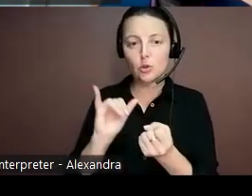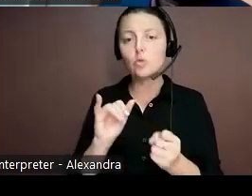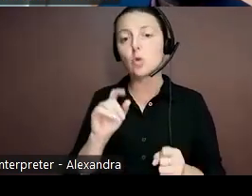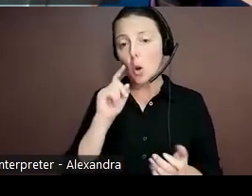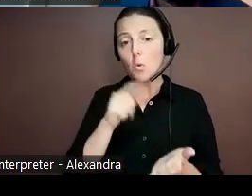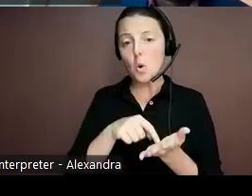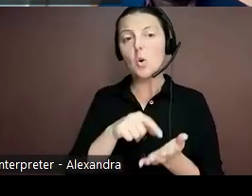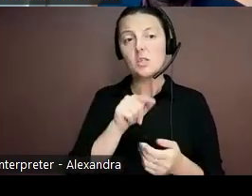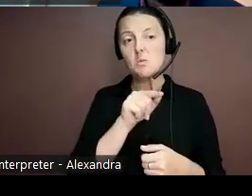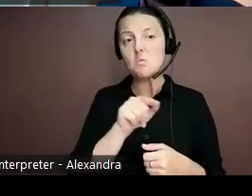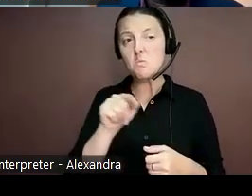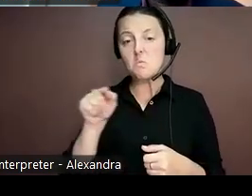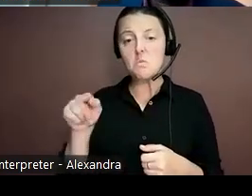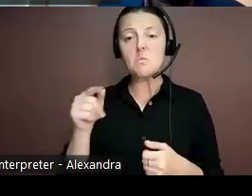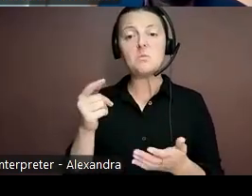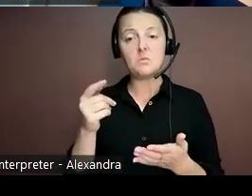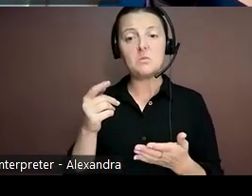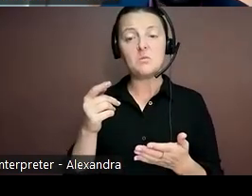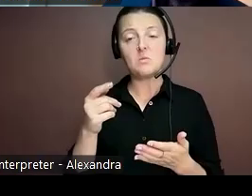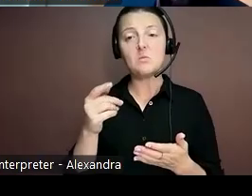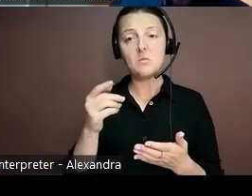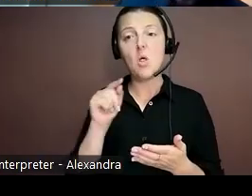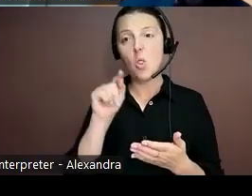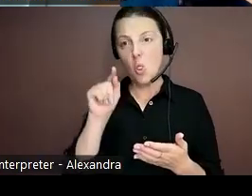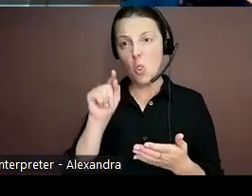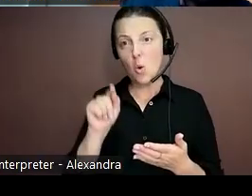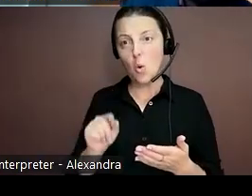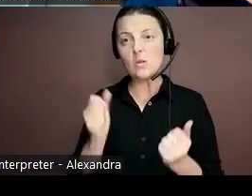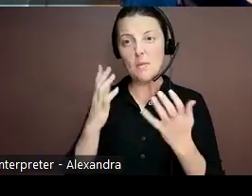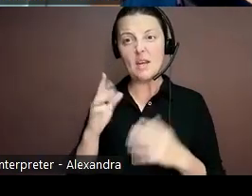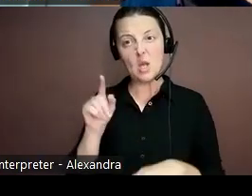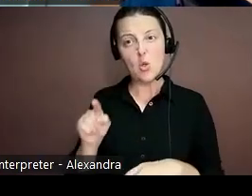hospital staff members have other jobs, but we bought some of their FTE time for this